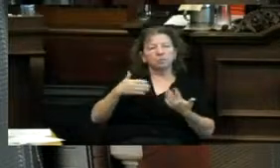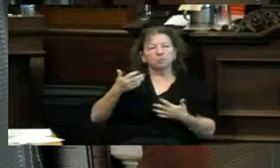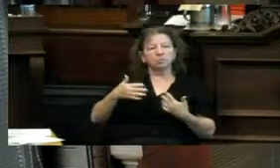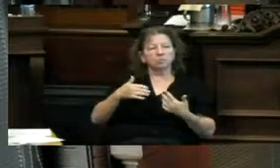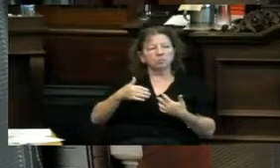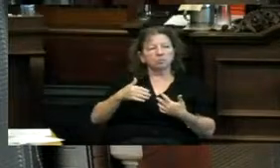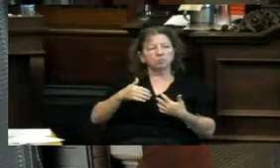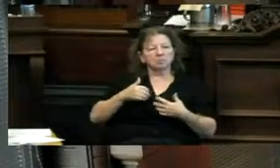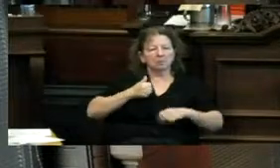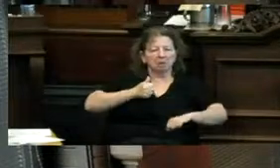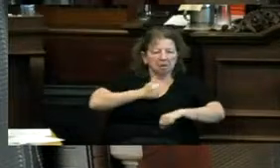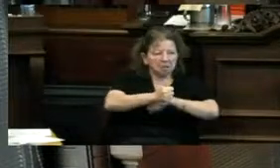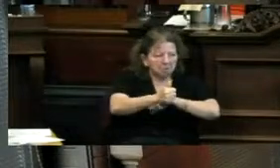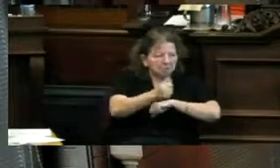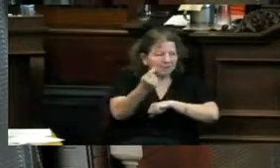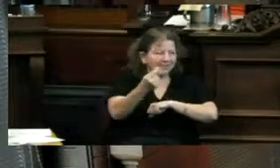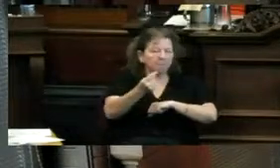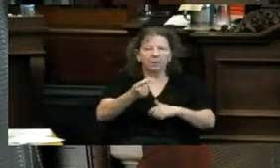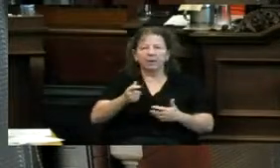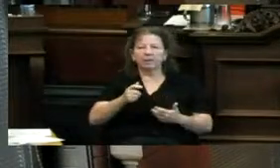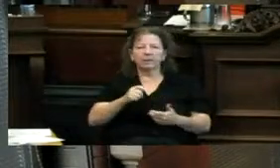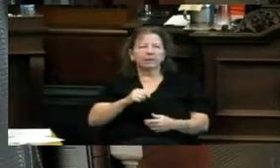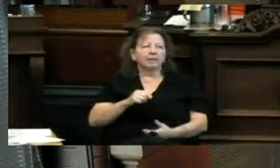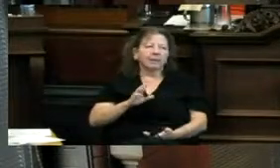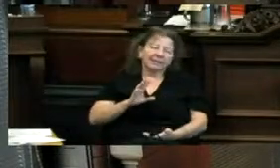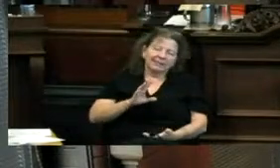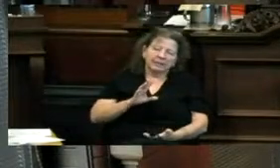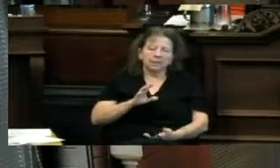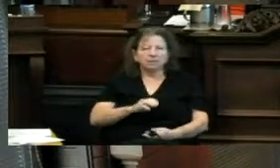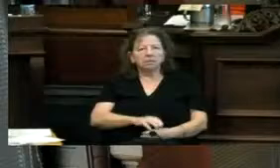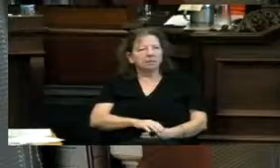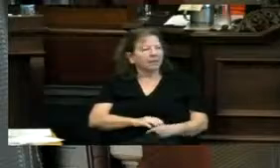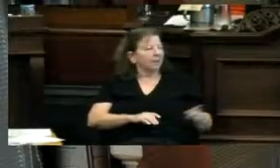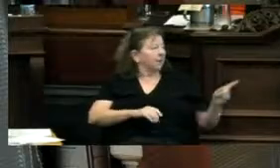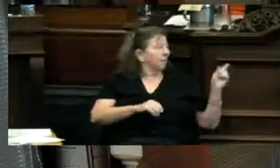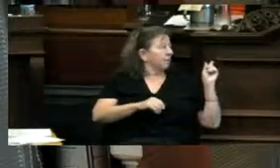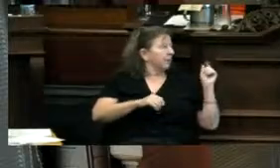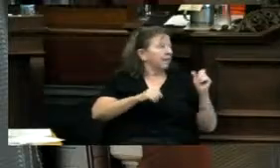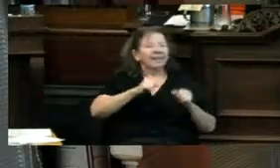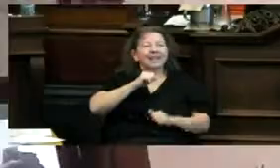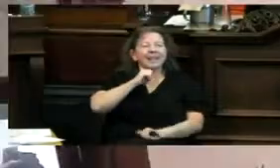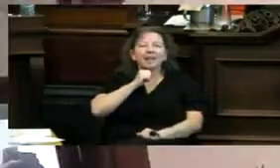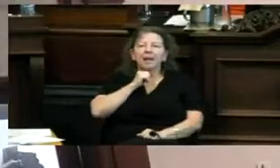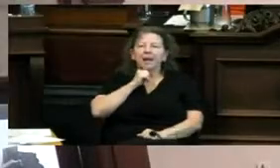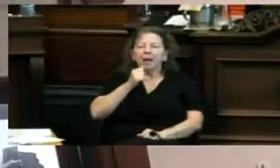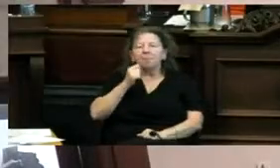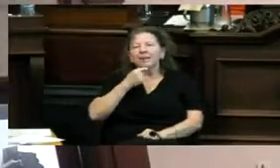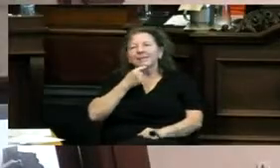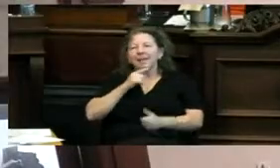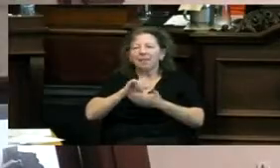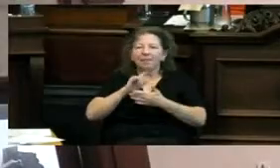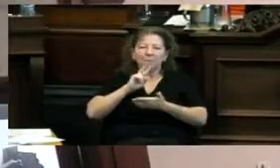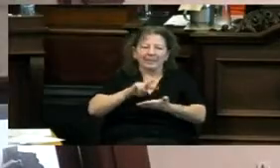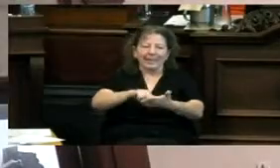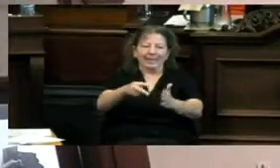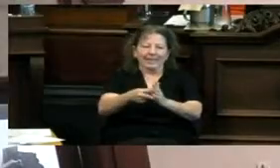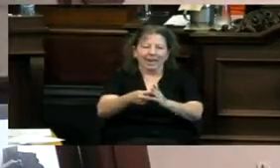terms of using it as a way to falsely accuse someone, I think